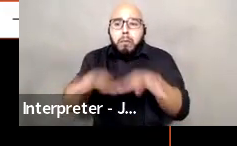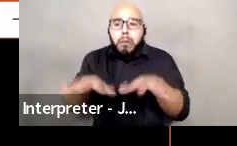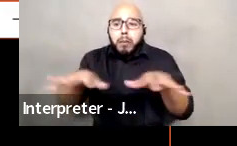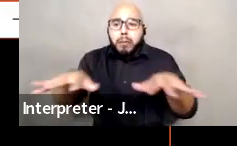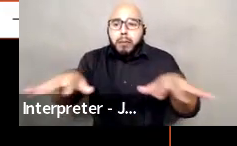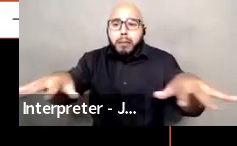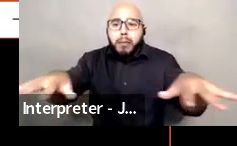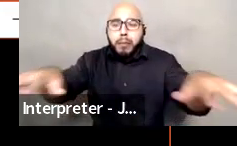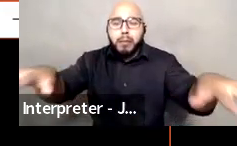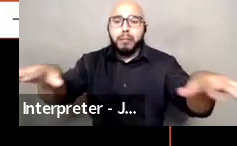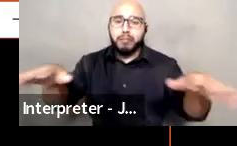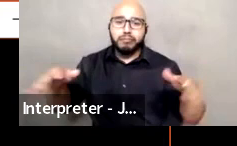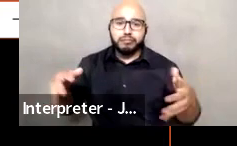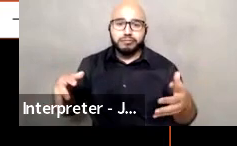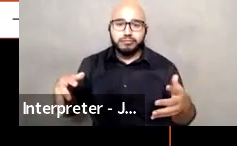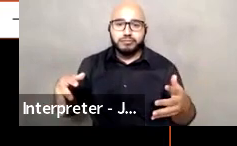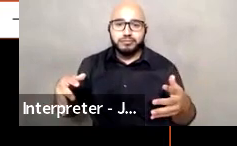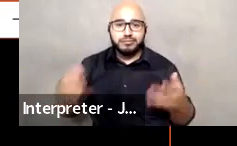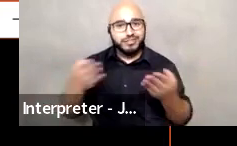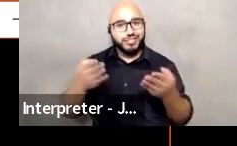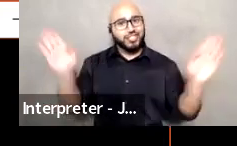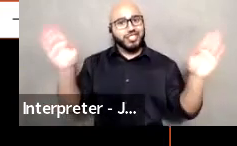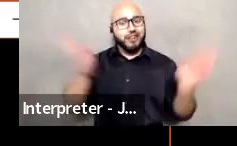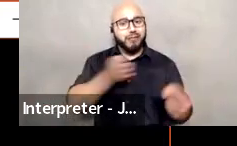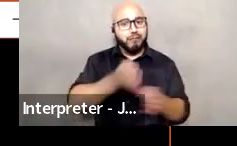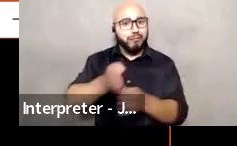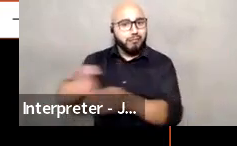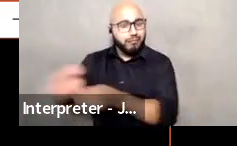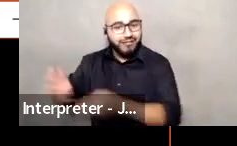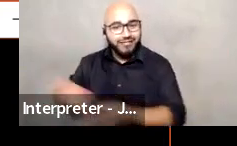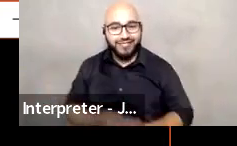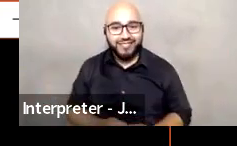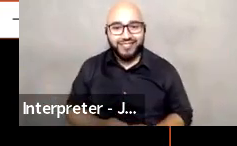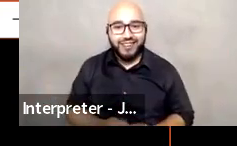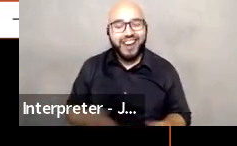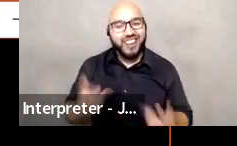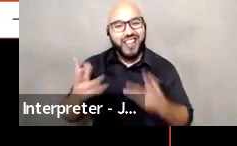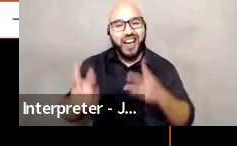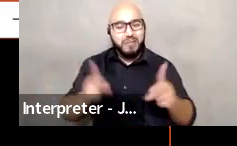Into the. General curriculum, and a lot of people are taking offense to it.